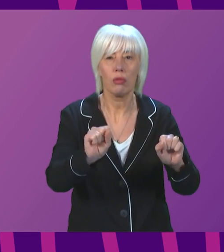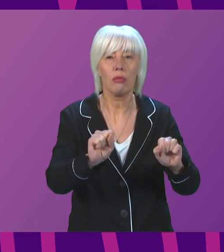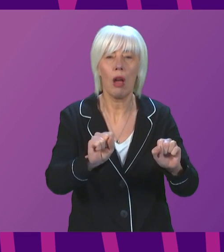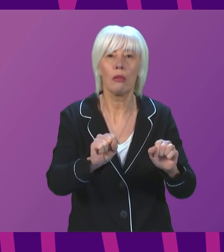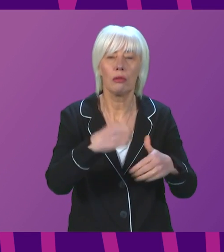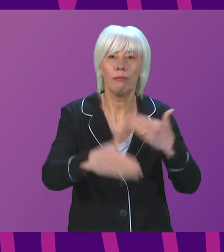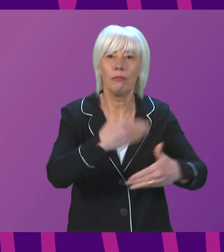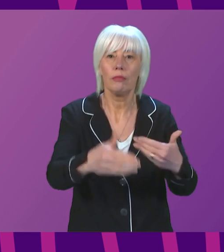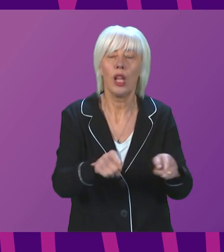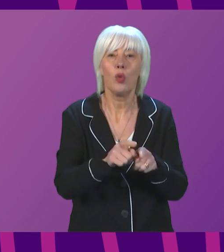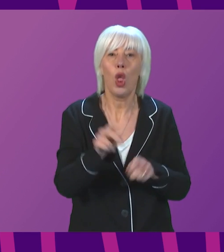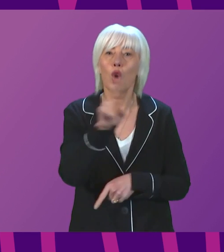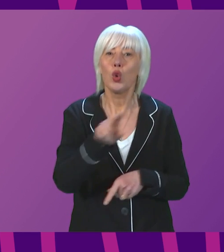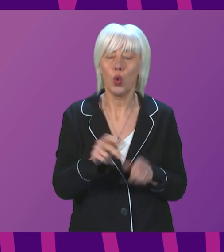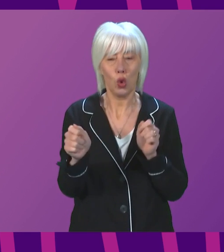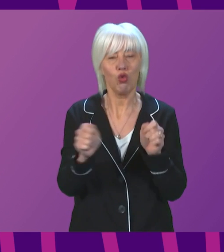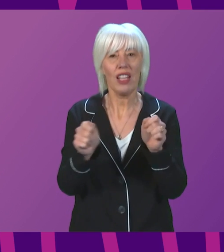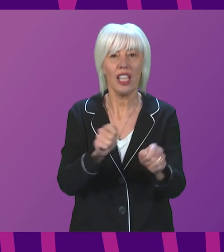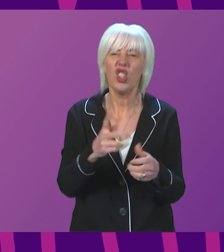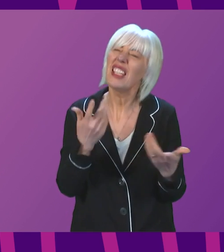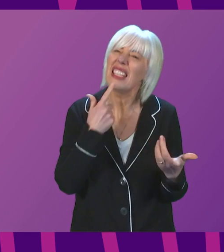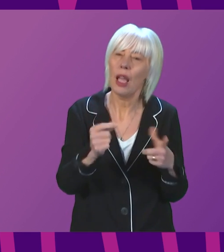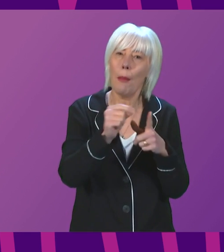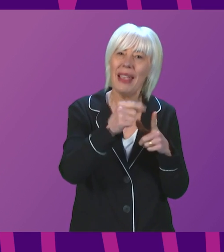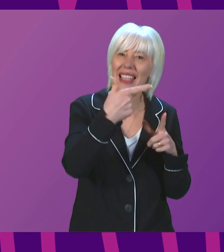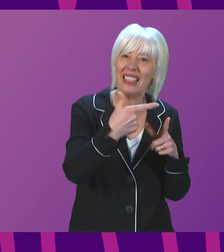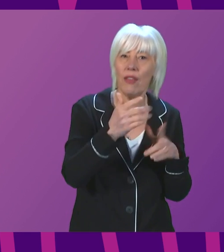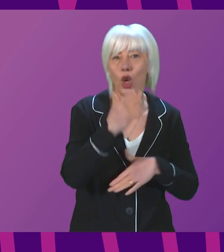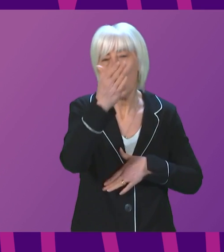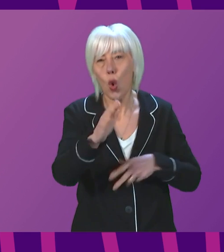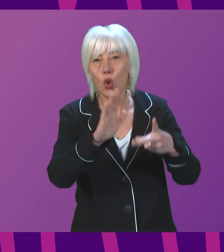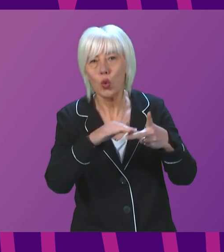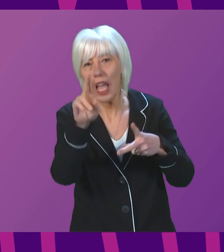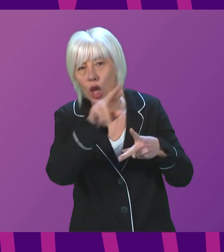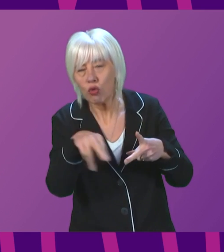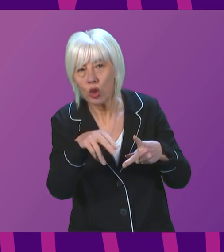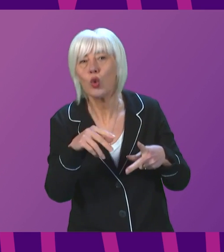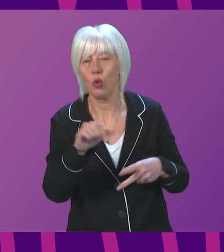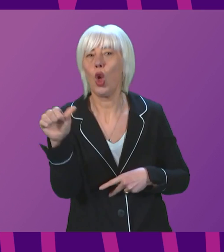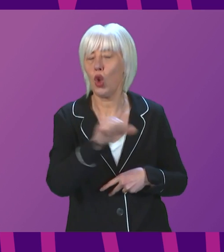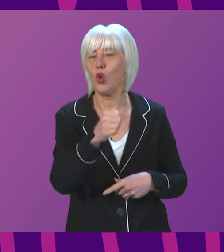to transitions—for example, primary 7 children visiting their new secondary school—should be given greater priority.